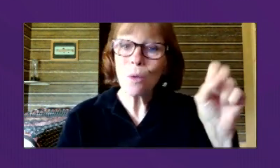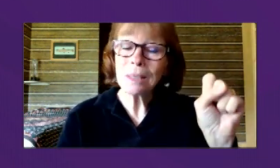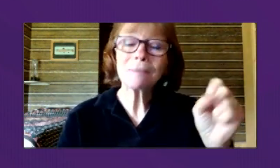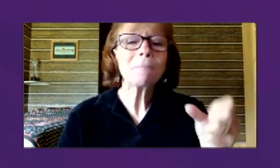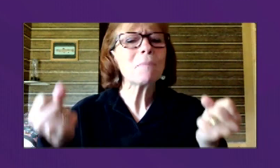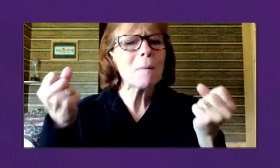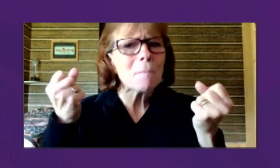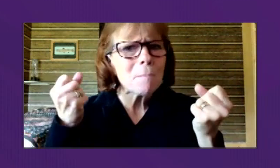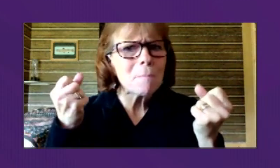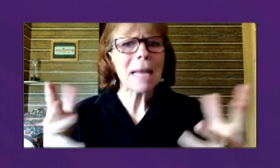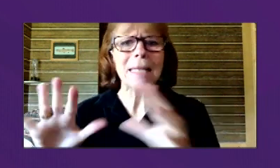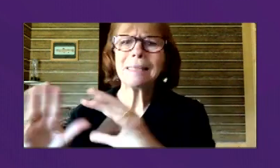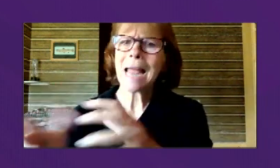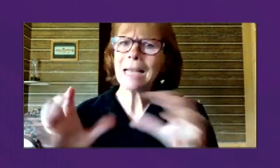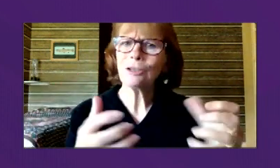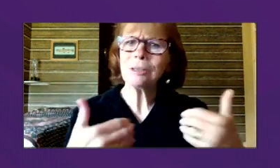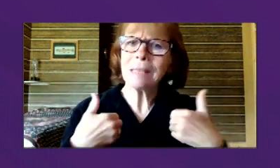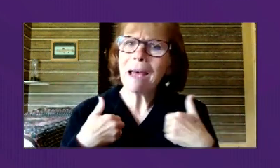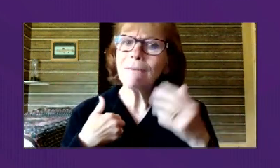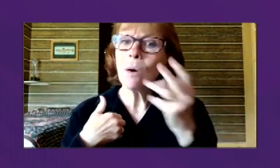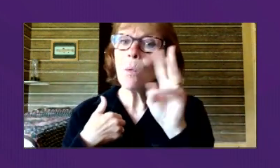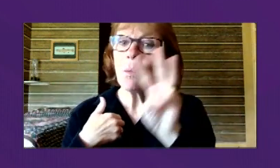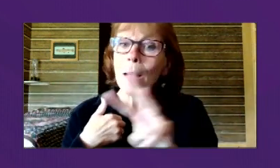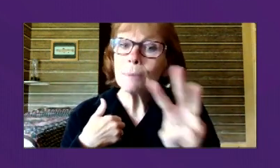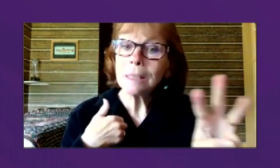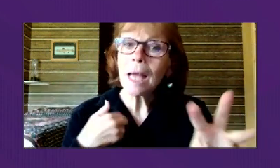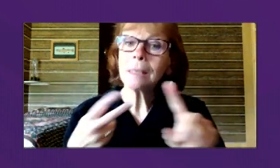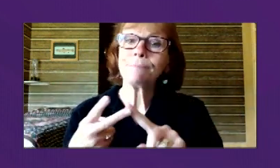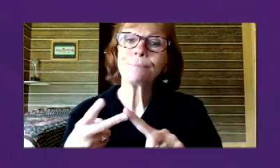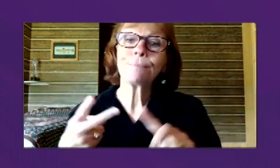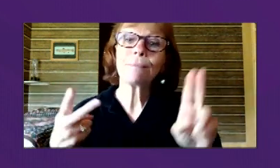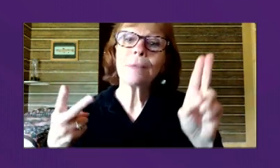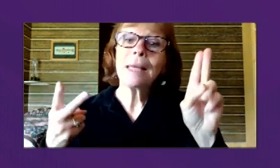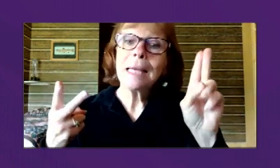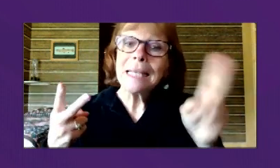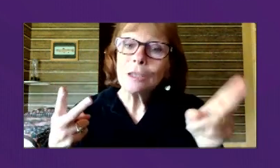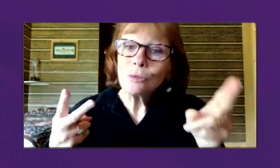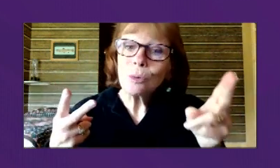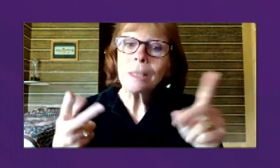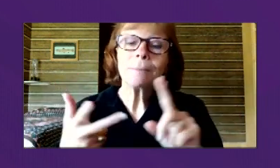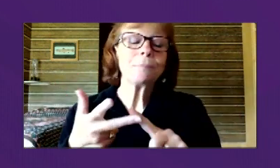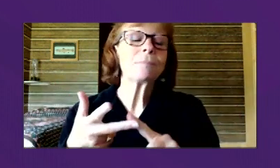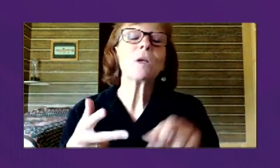have their own websites, history, resources, museums, and archives where they record and